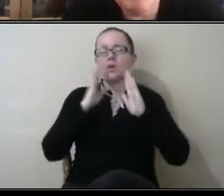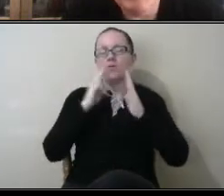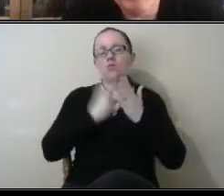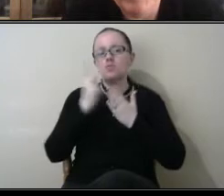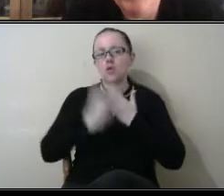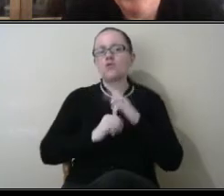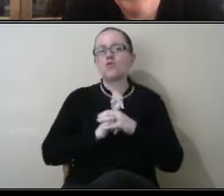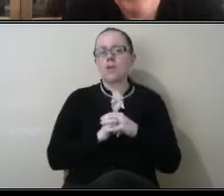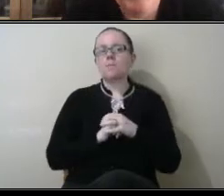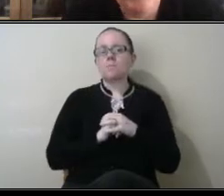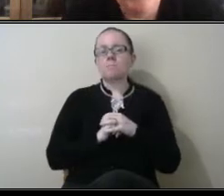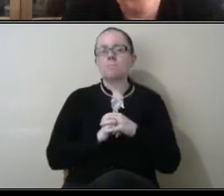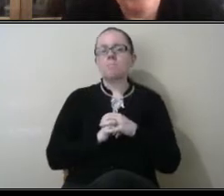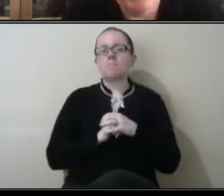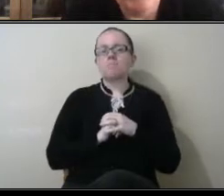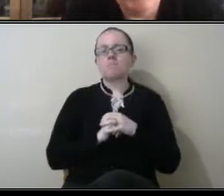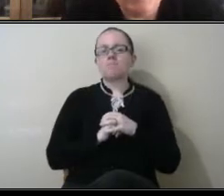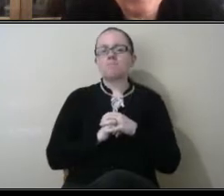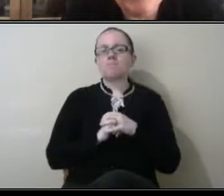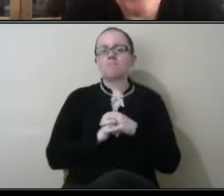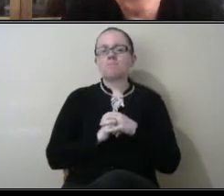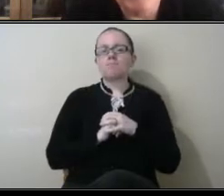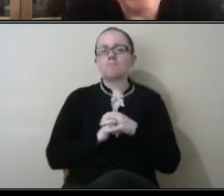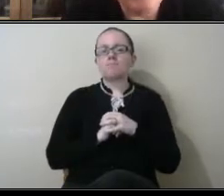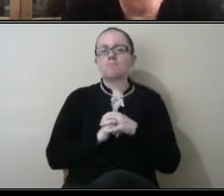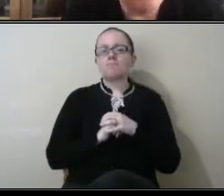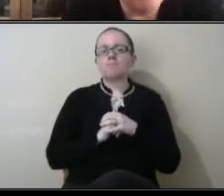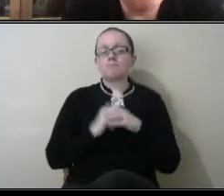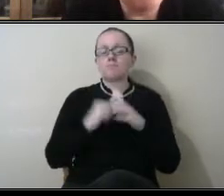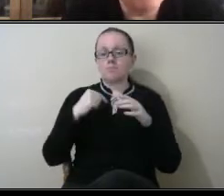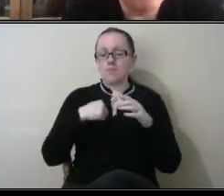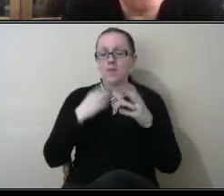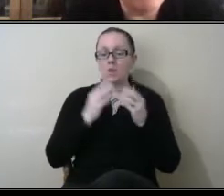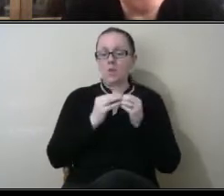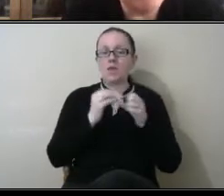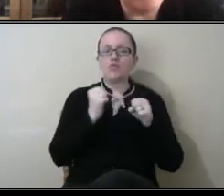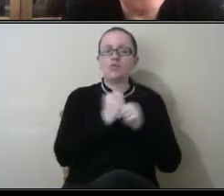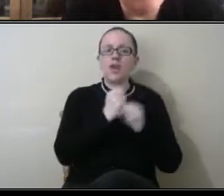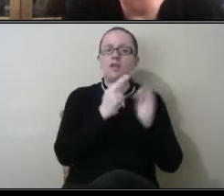something that you know my colleagues at create new south wales all feel really passionate about